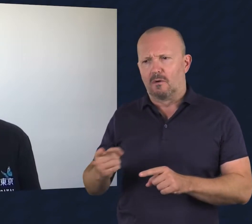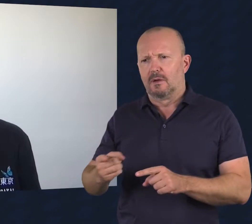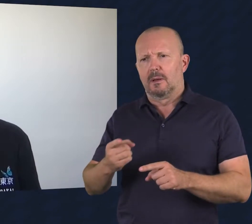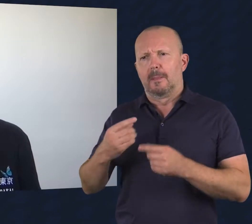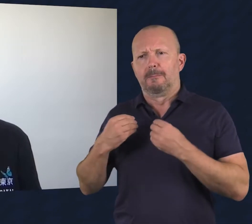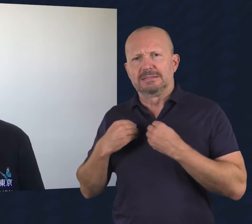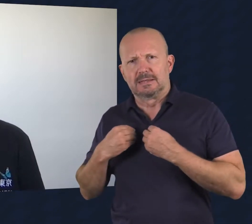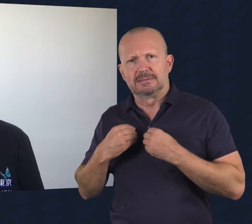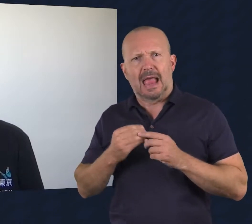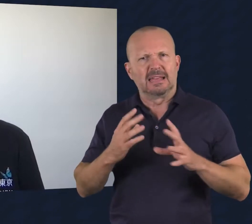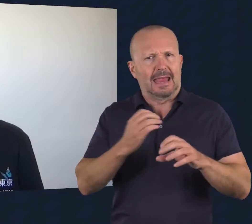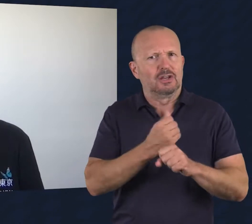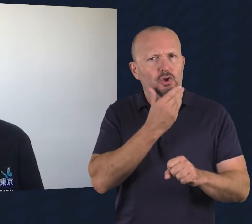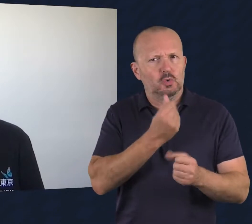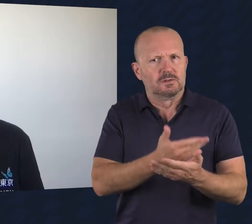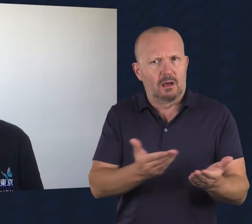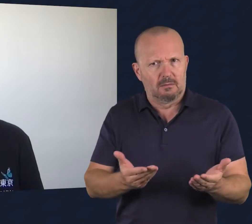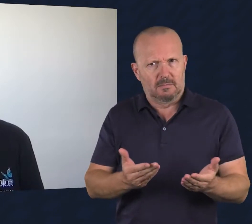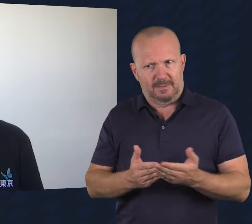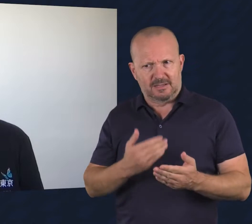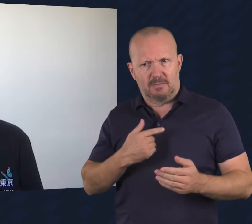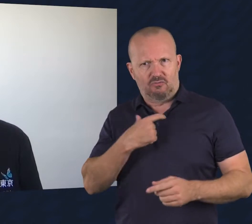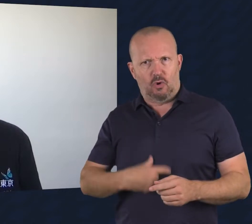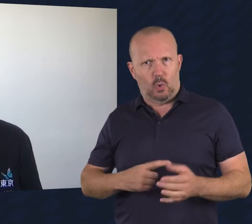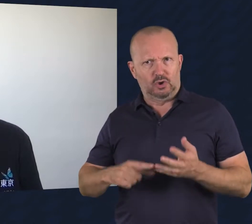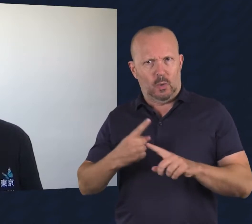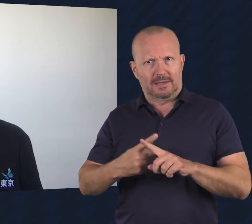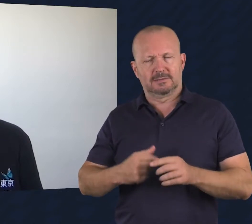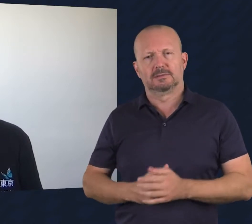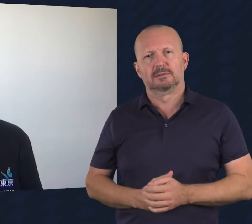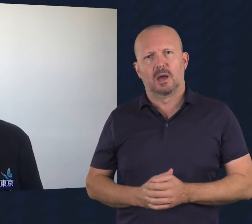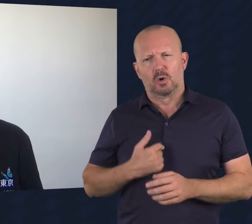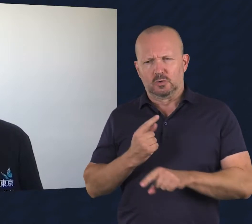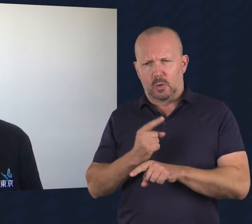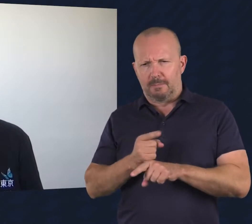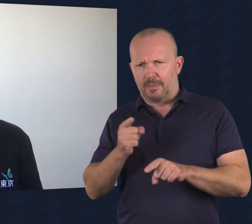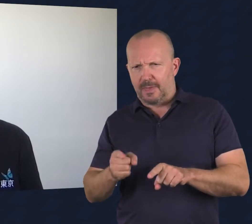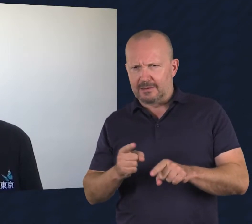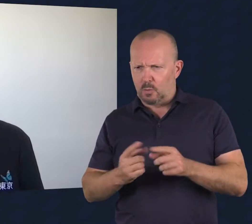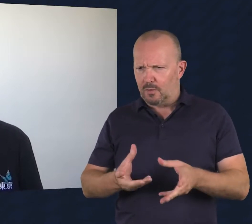Today, I want us to talk about how a co-design approach helps with this, and look at some of the design challenges and learnings